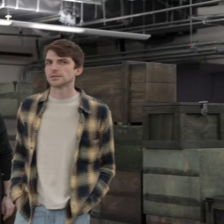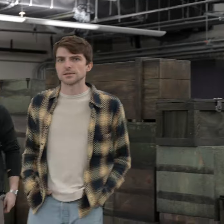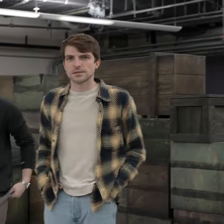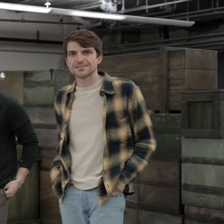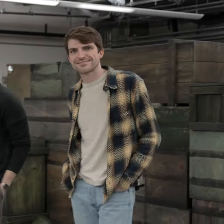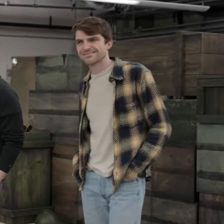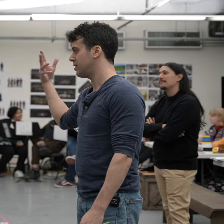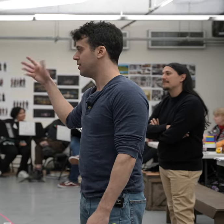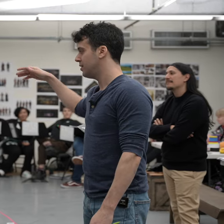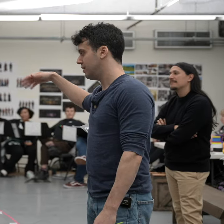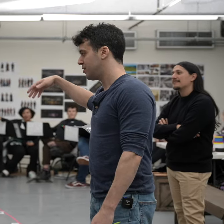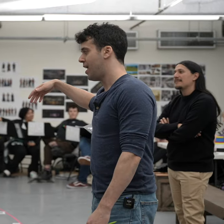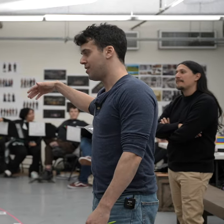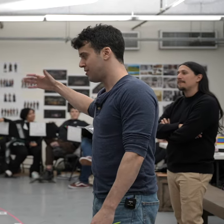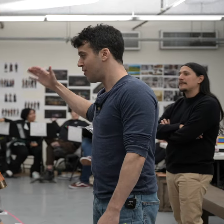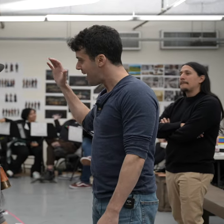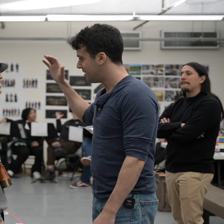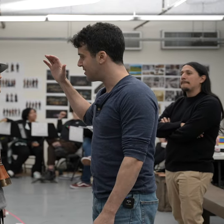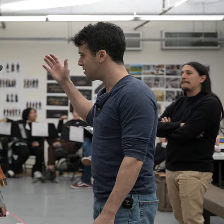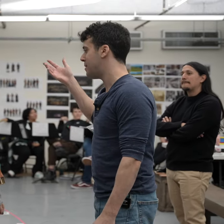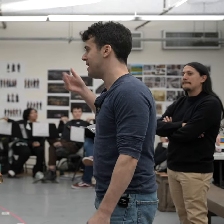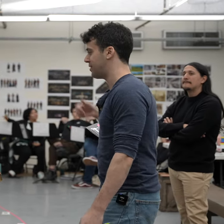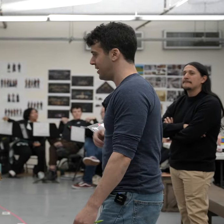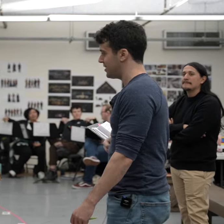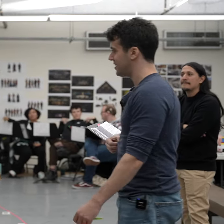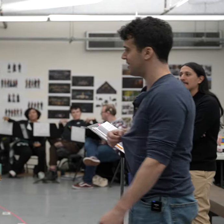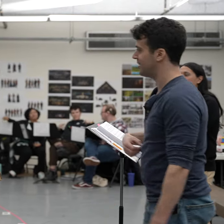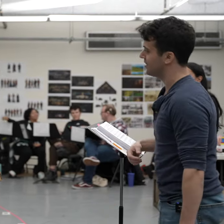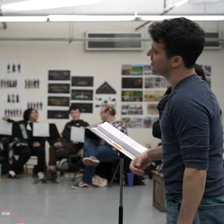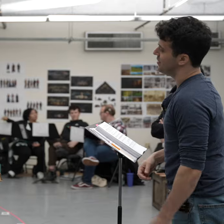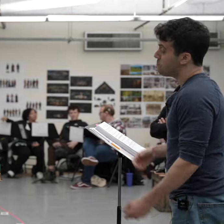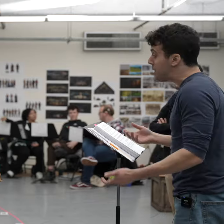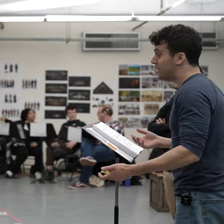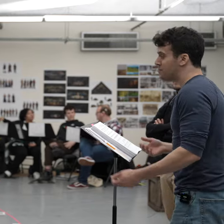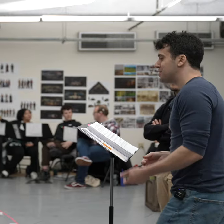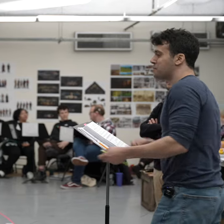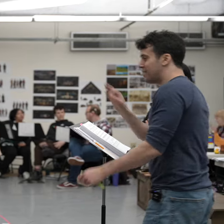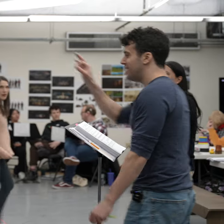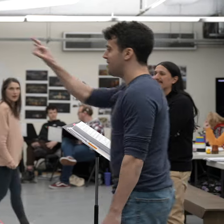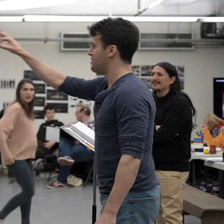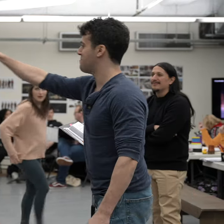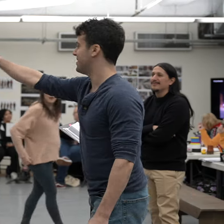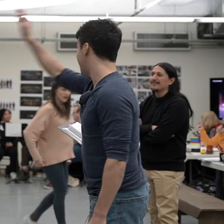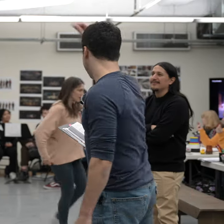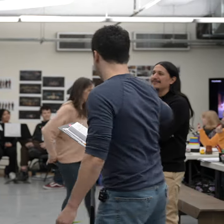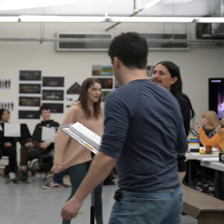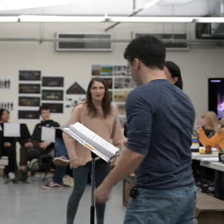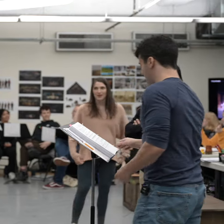There's also a little bit of like... (chuckles) I, what? Your hand- - Yeah. Is maybe not the cleanest. Oh. Maybe. And so put that in. - Ewwww